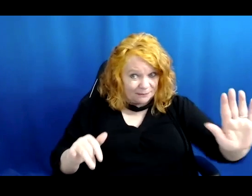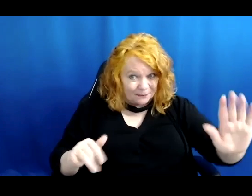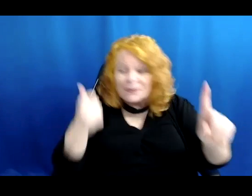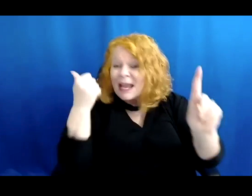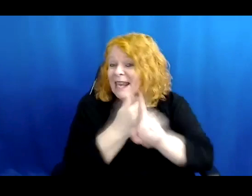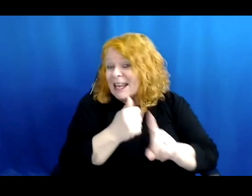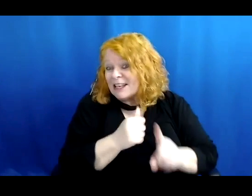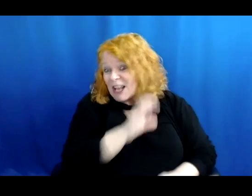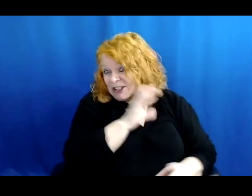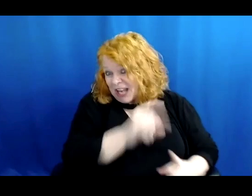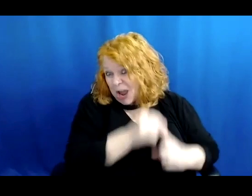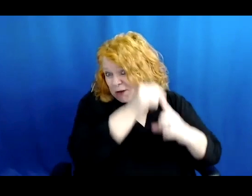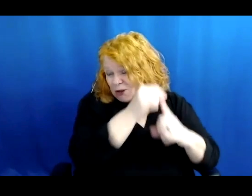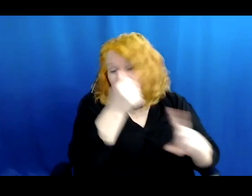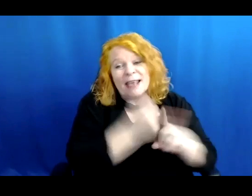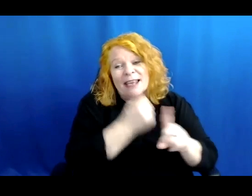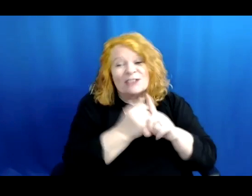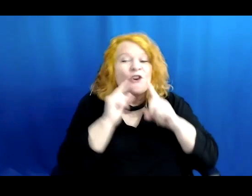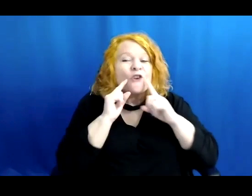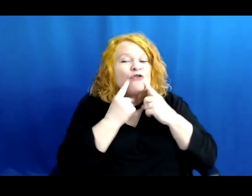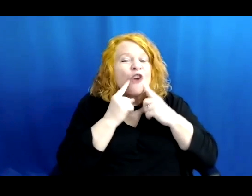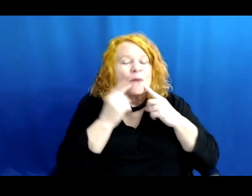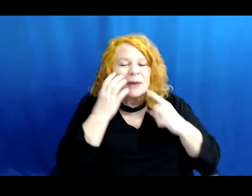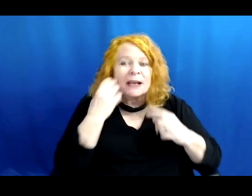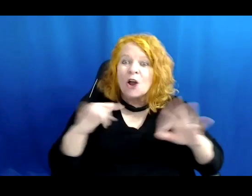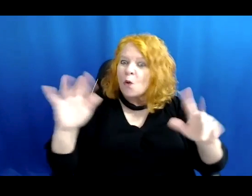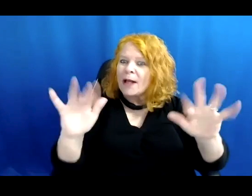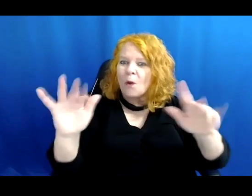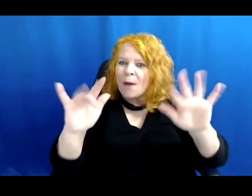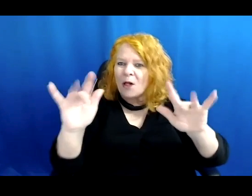He is so charming. Wiggle your fingers. Wiggle, wiggle, wiggle,